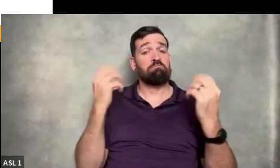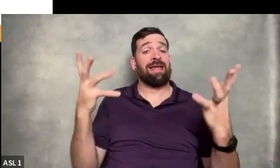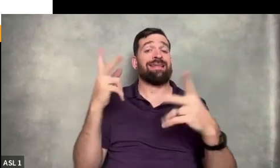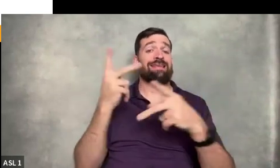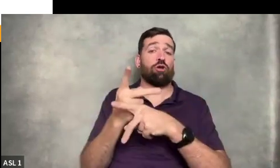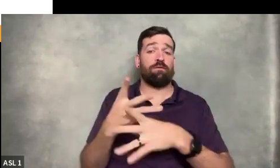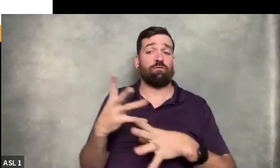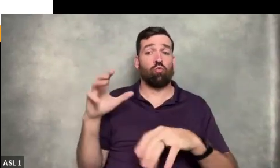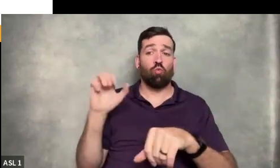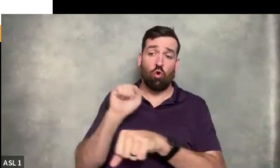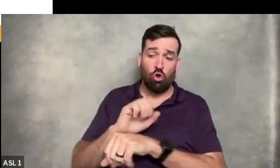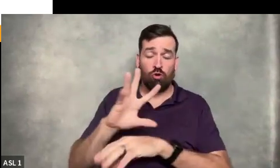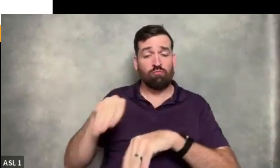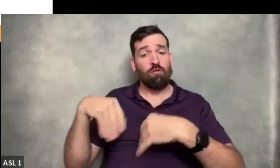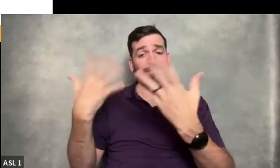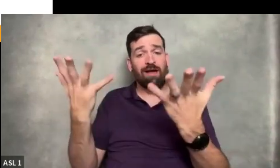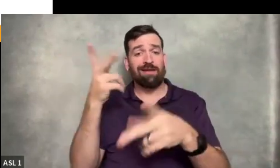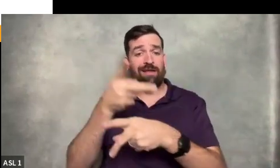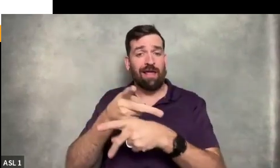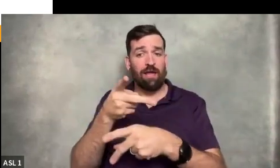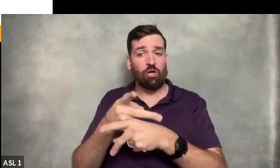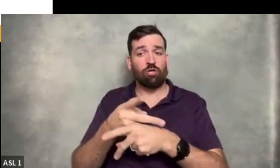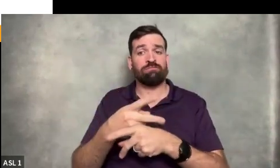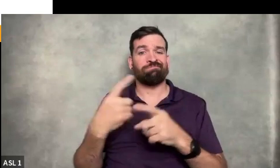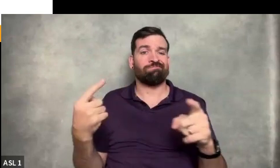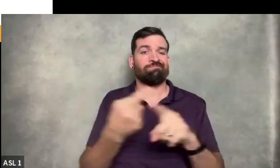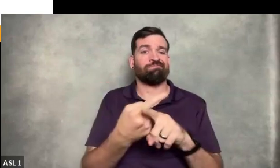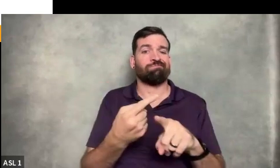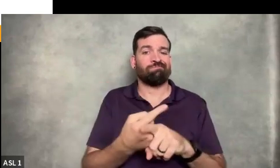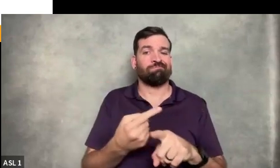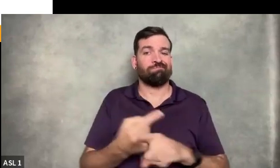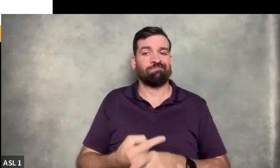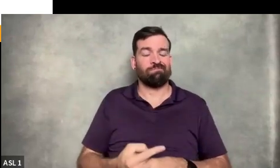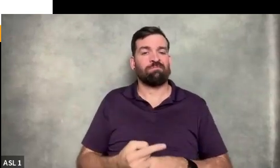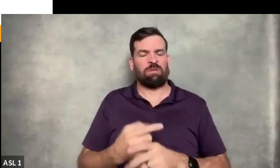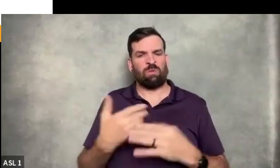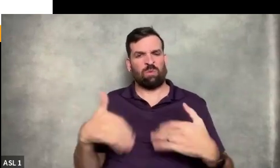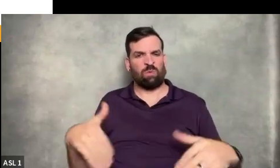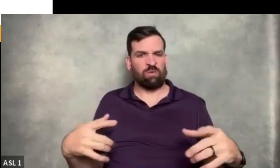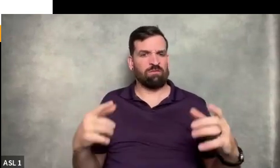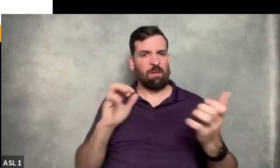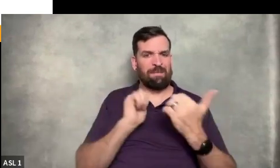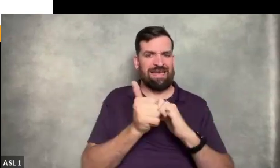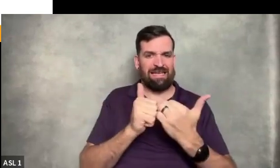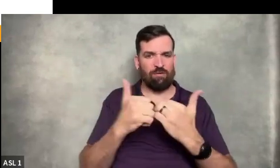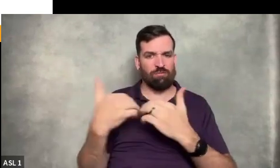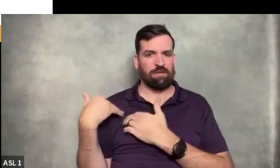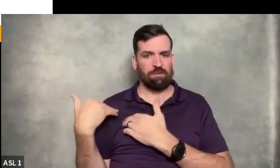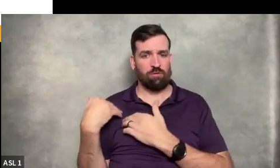provide care, experiencing conflicts between these competing responsibilities. Many caregivers are at